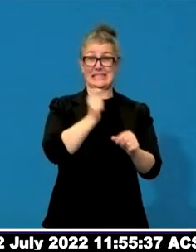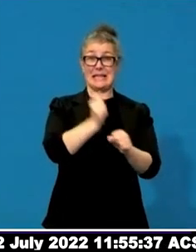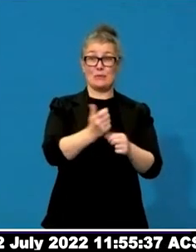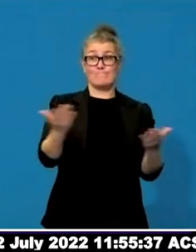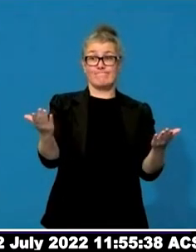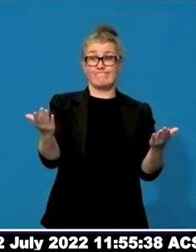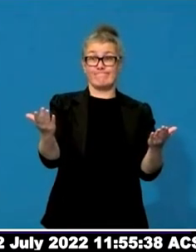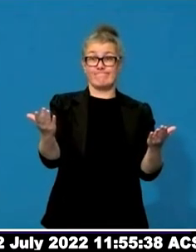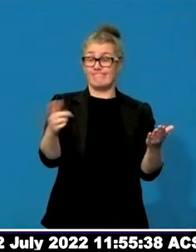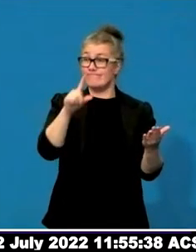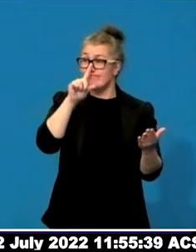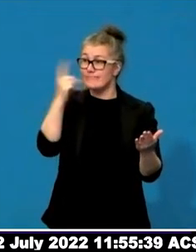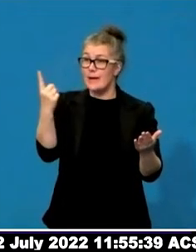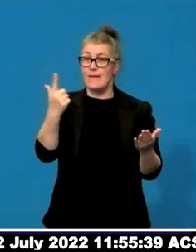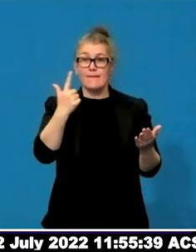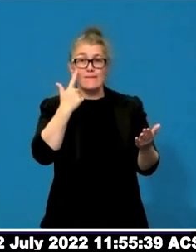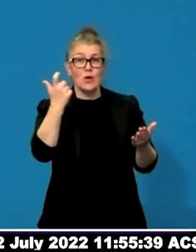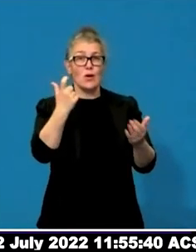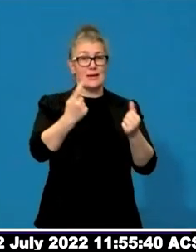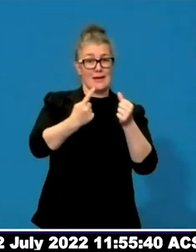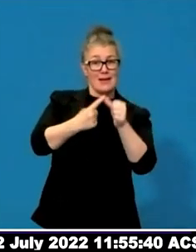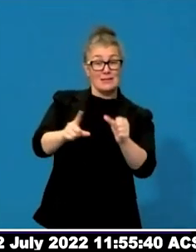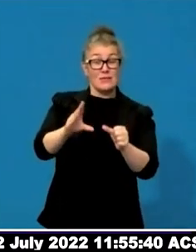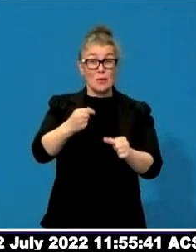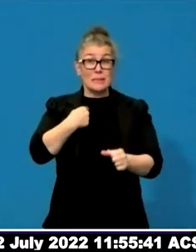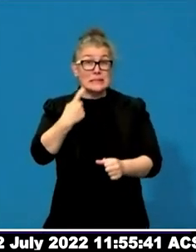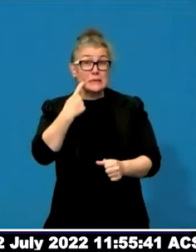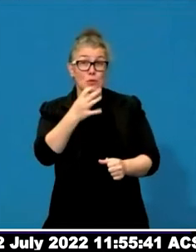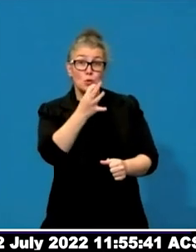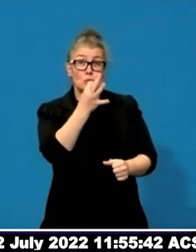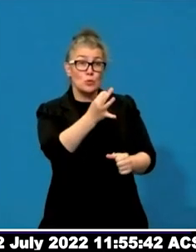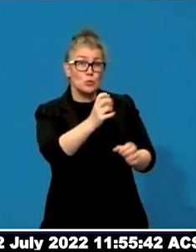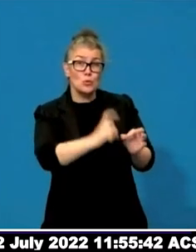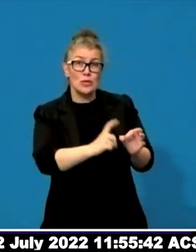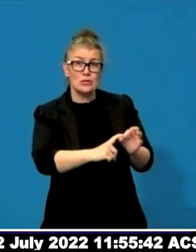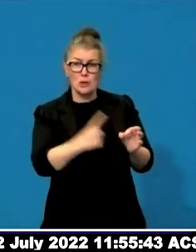to pretty basic questions about why has something happened or not happened.